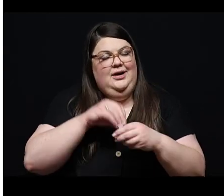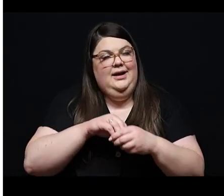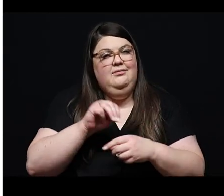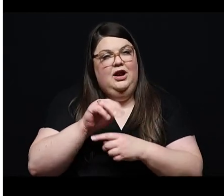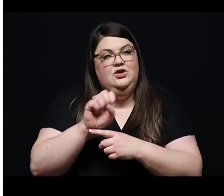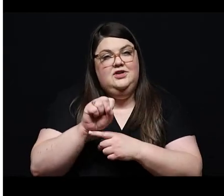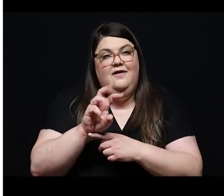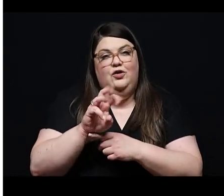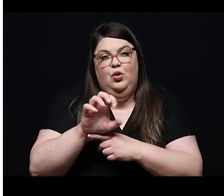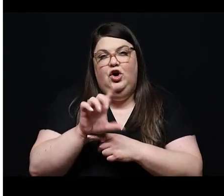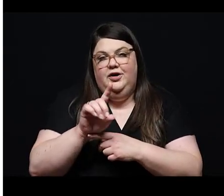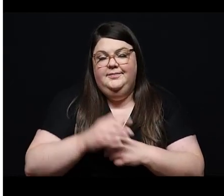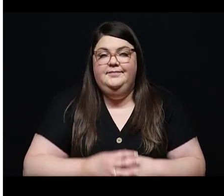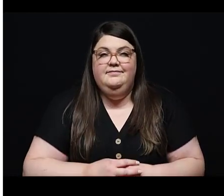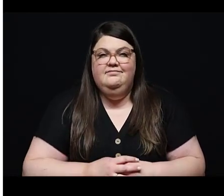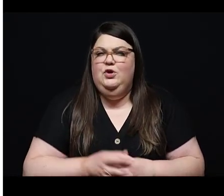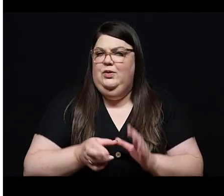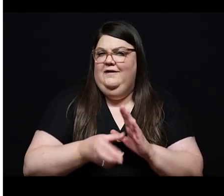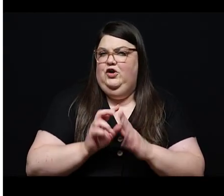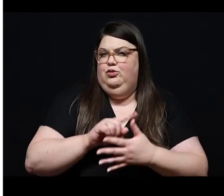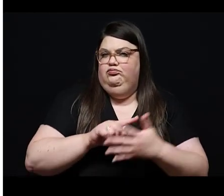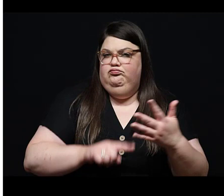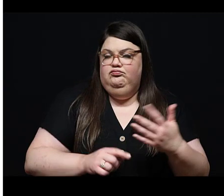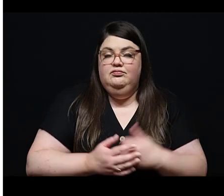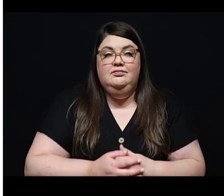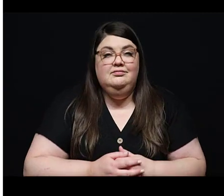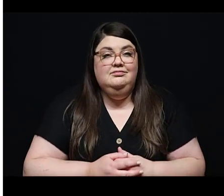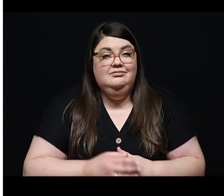Let’s review these features. Headings and Styles